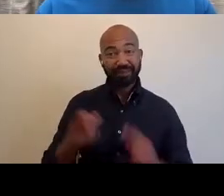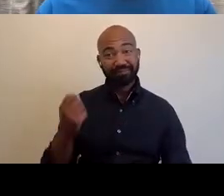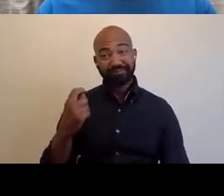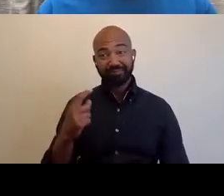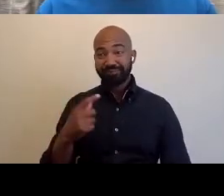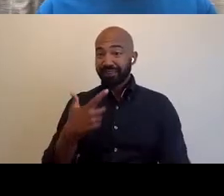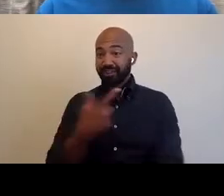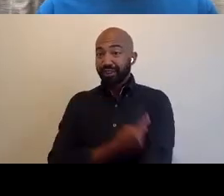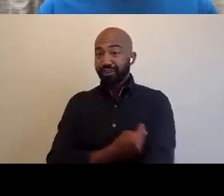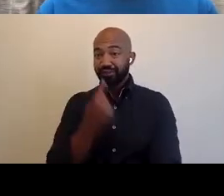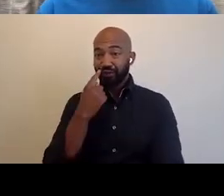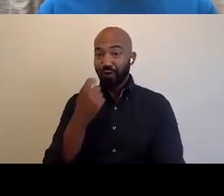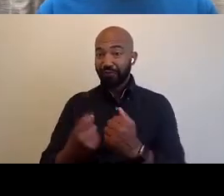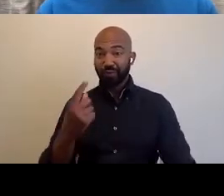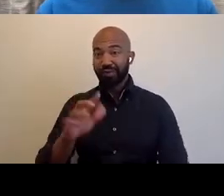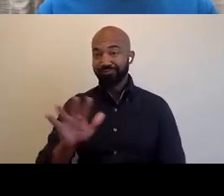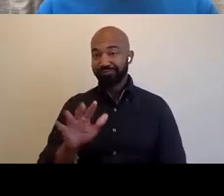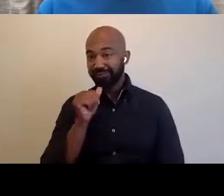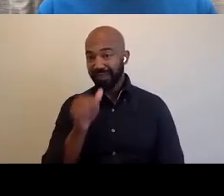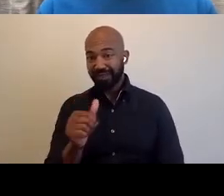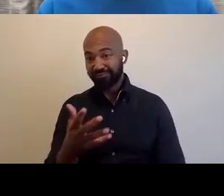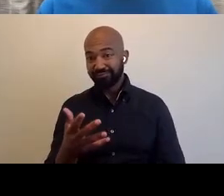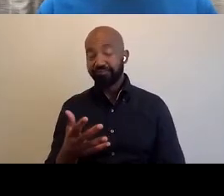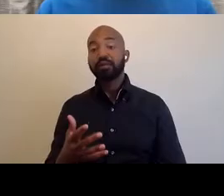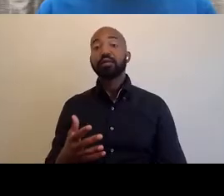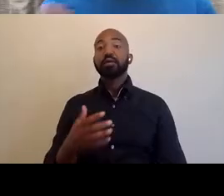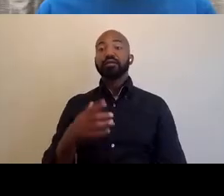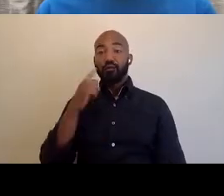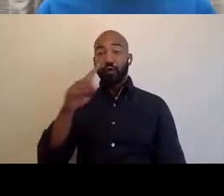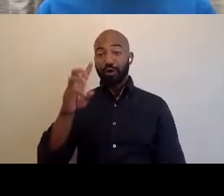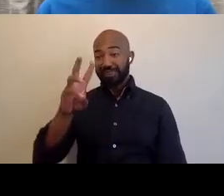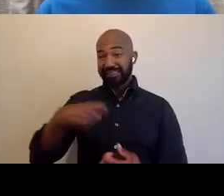taking injections for six years can be tiring and sometimes people change after that